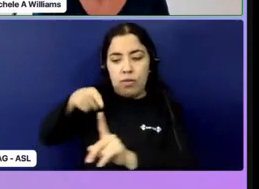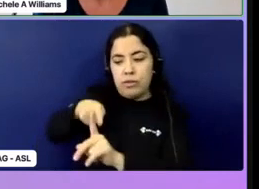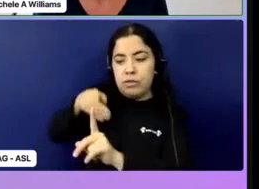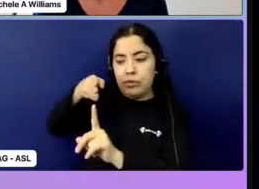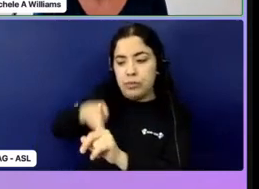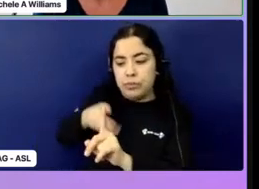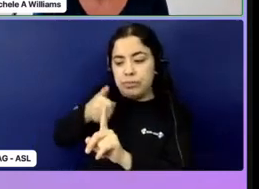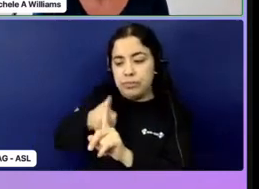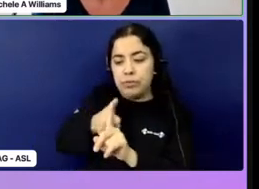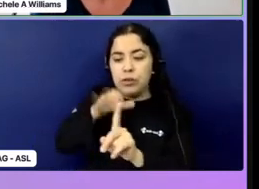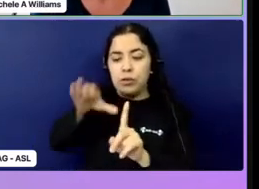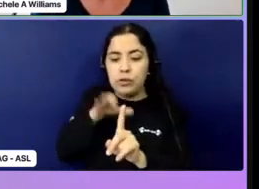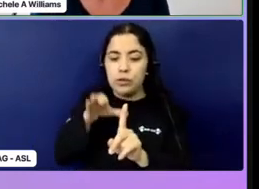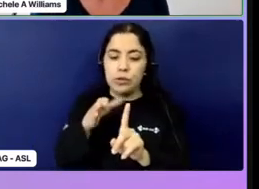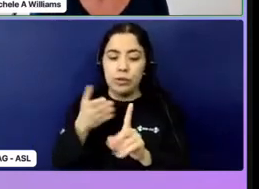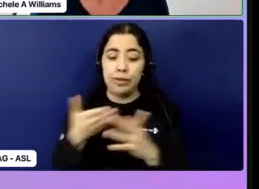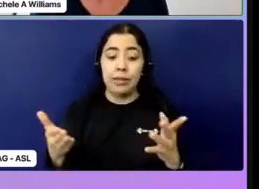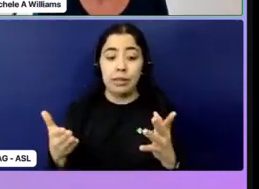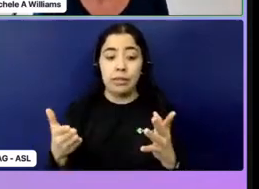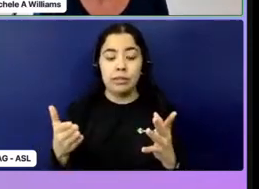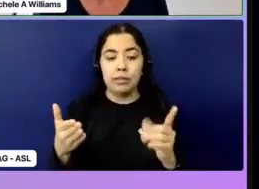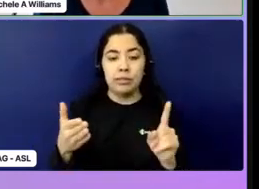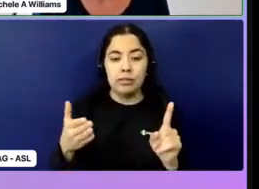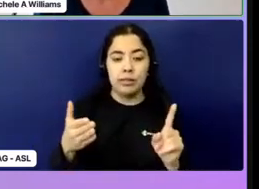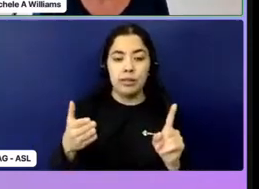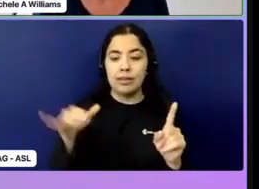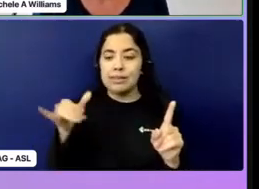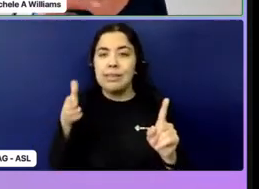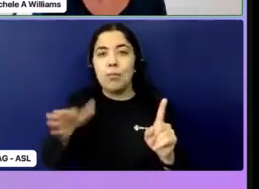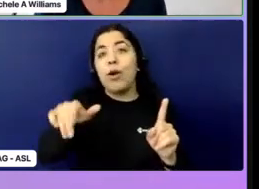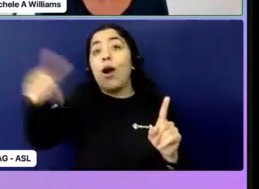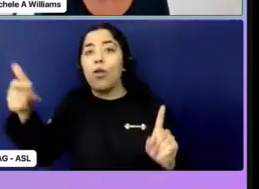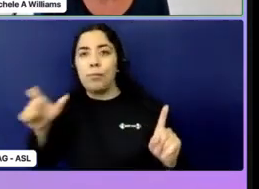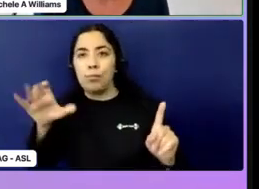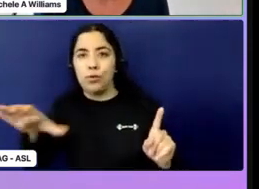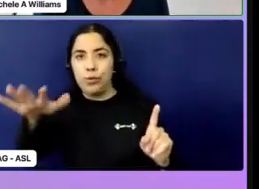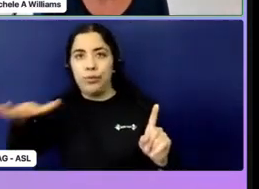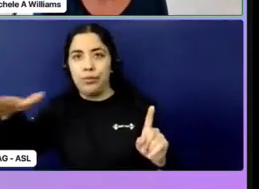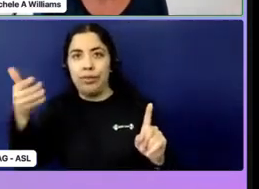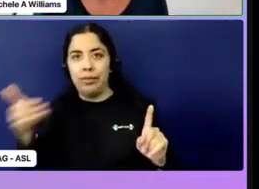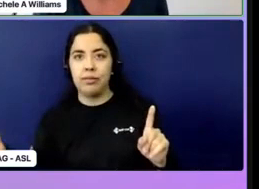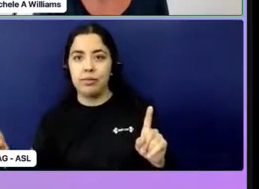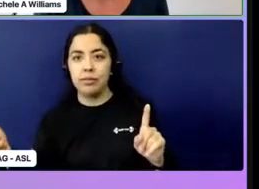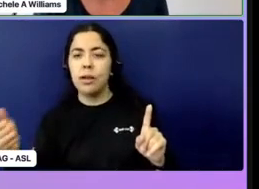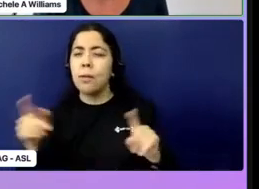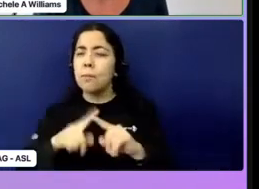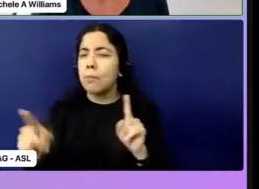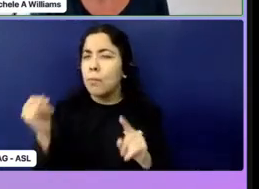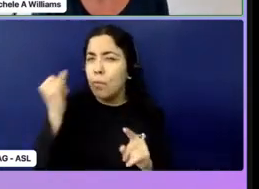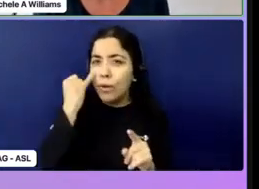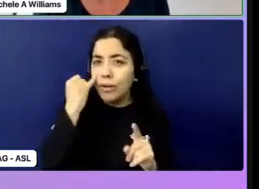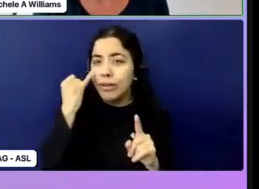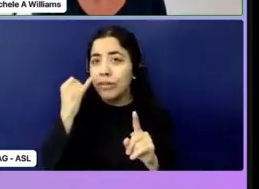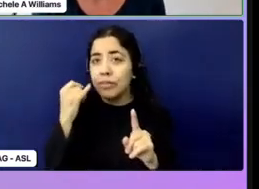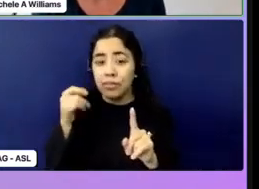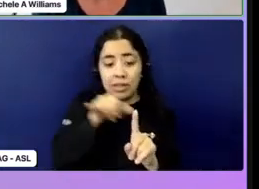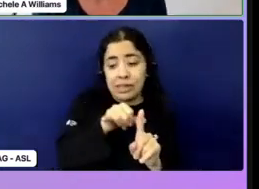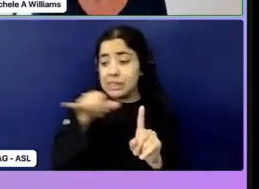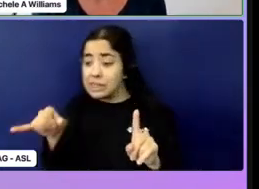or something that we want to outfit that person with in order to allow them to do something a certain way. But,